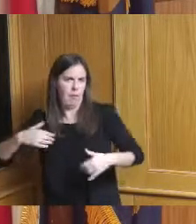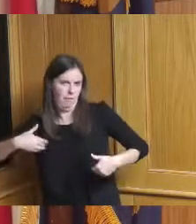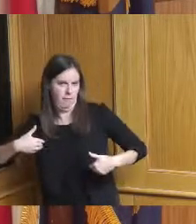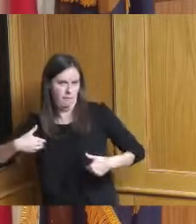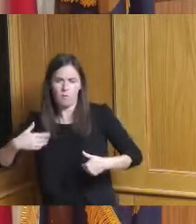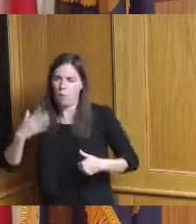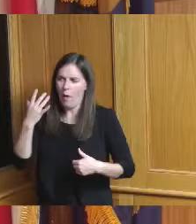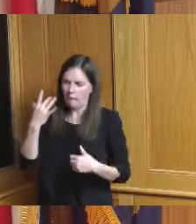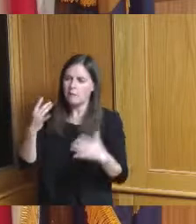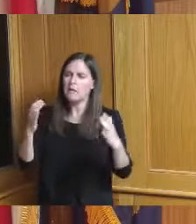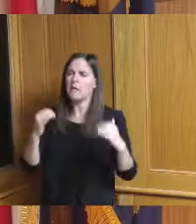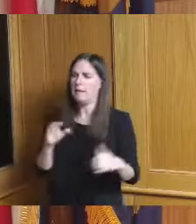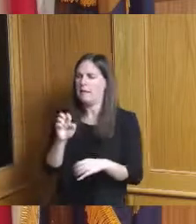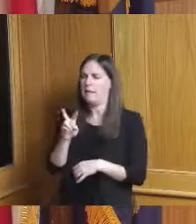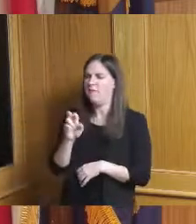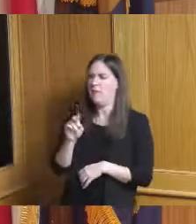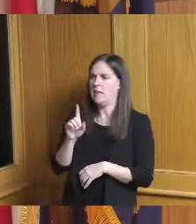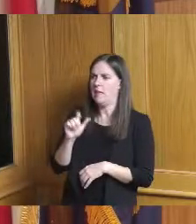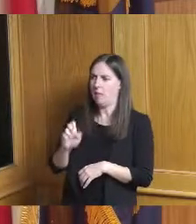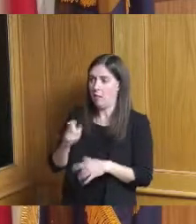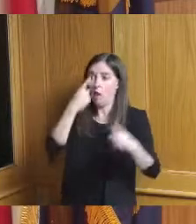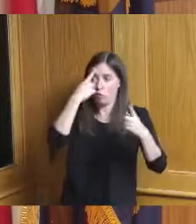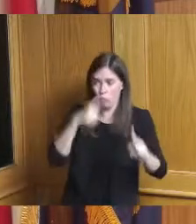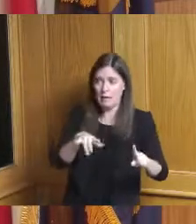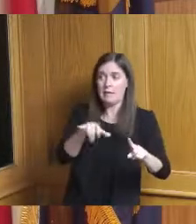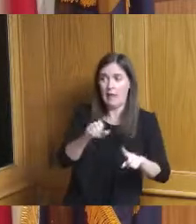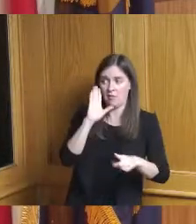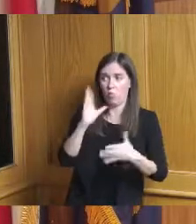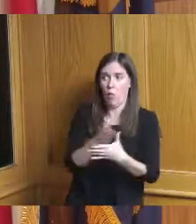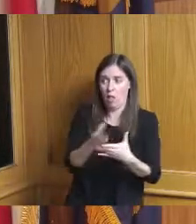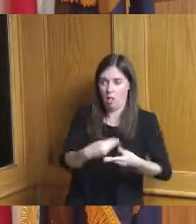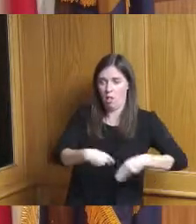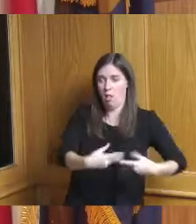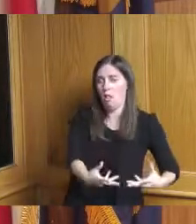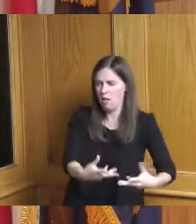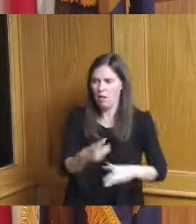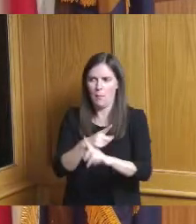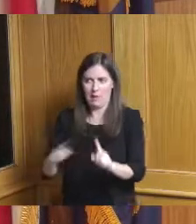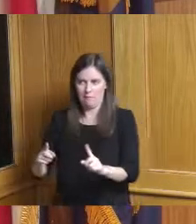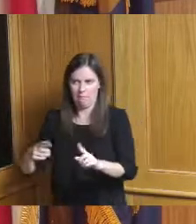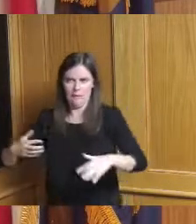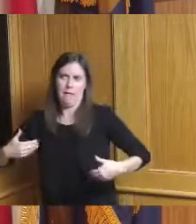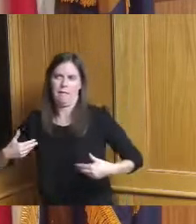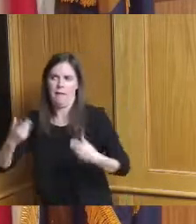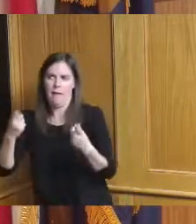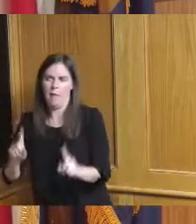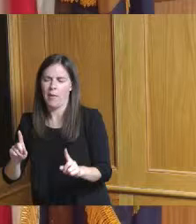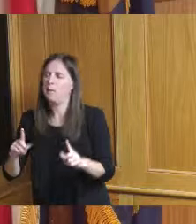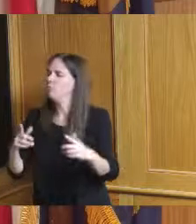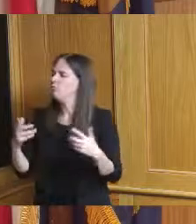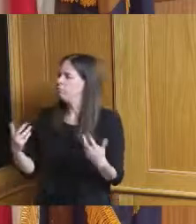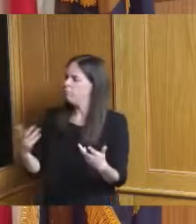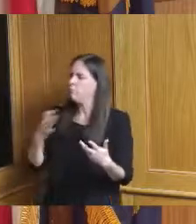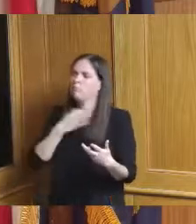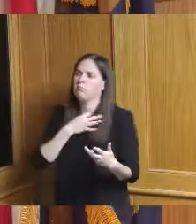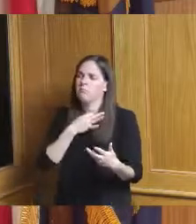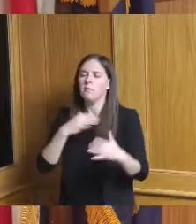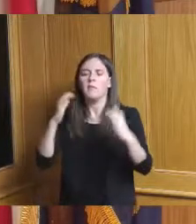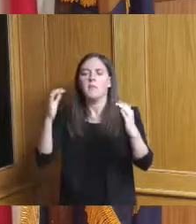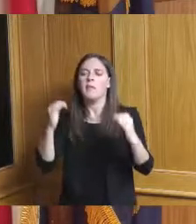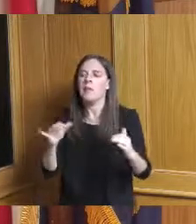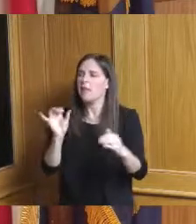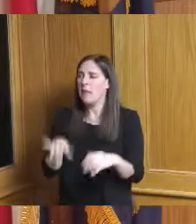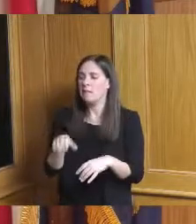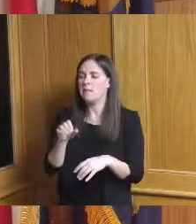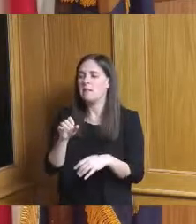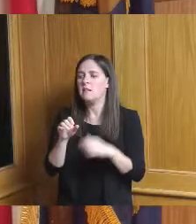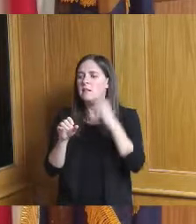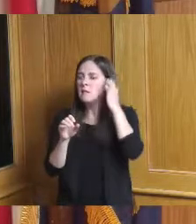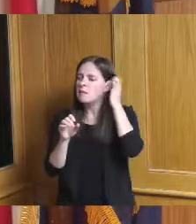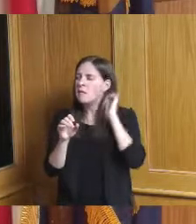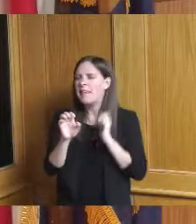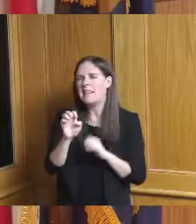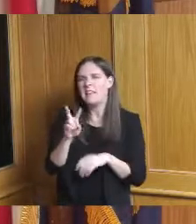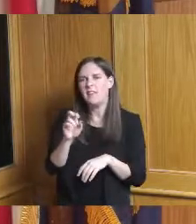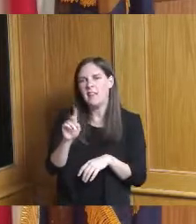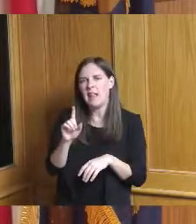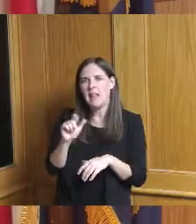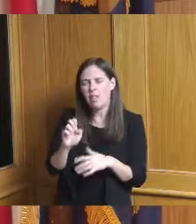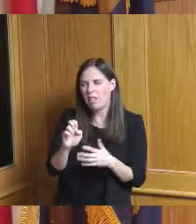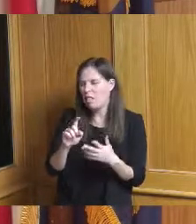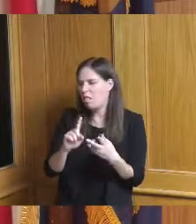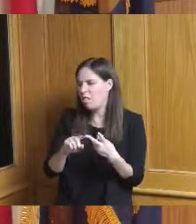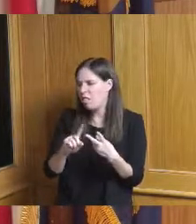revenue sharing agreed yes has it occurred no and as well as St. Bernard and Evendale two yeses